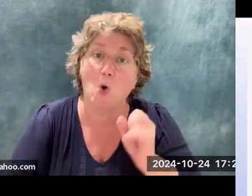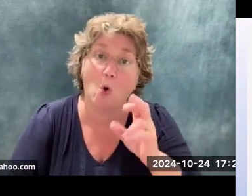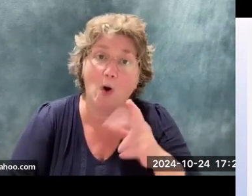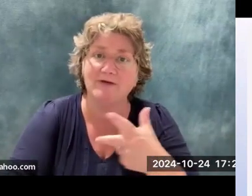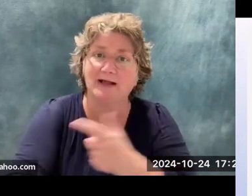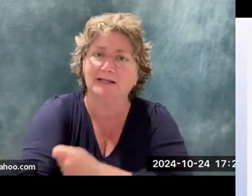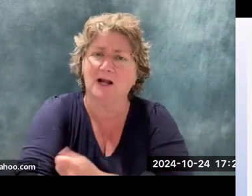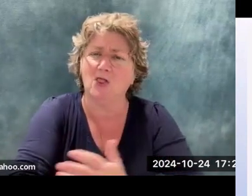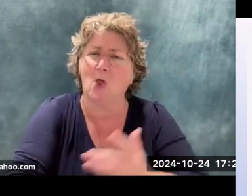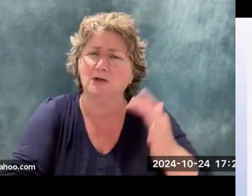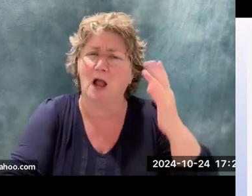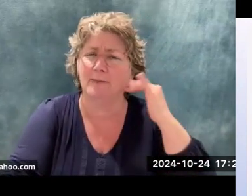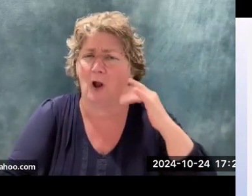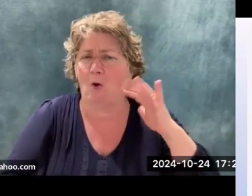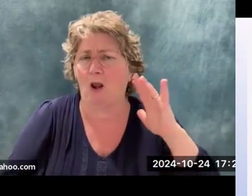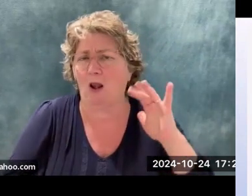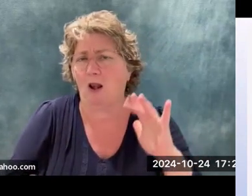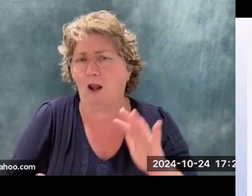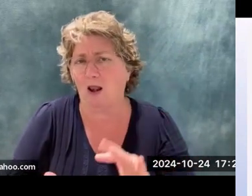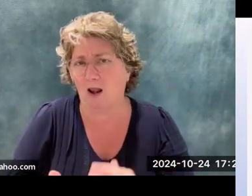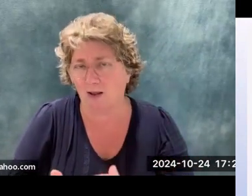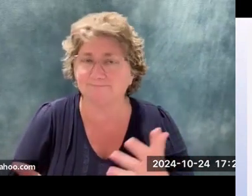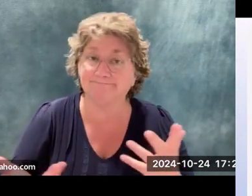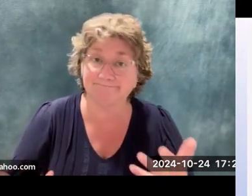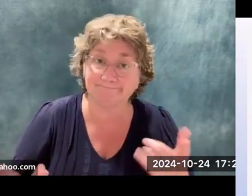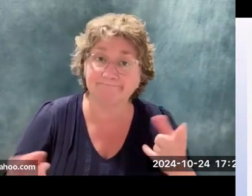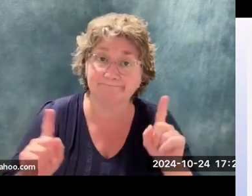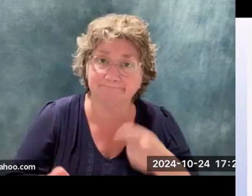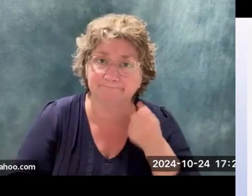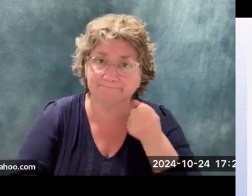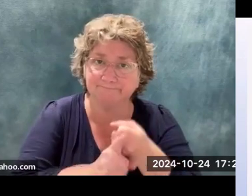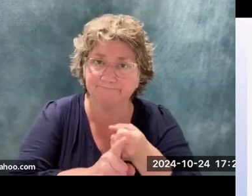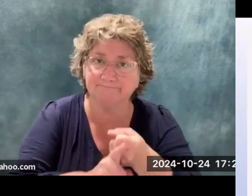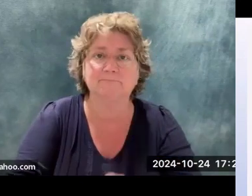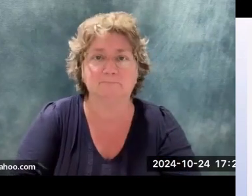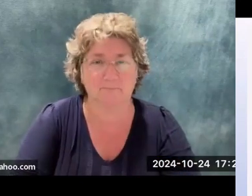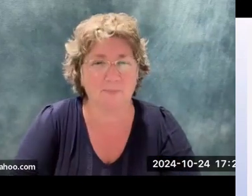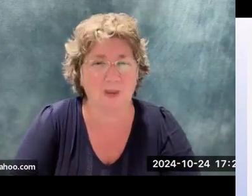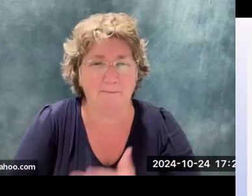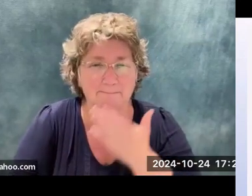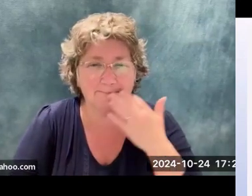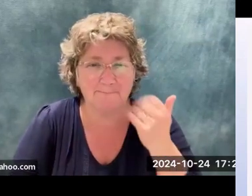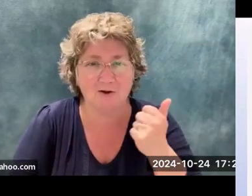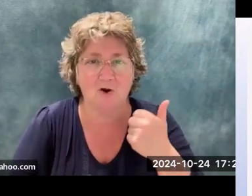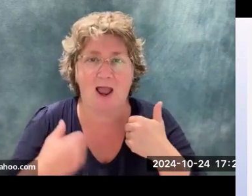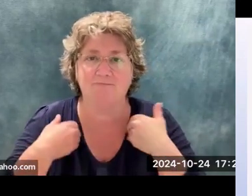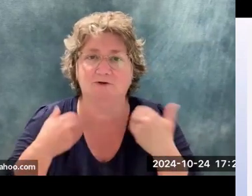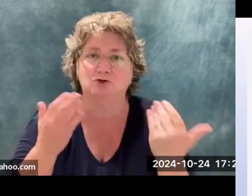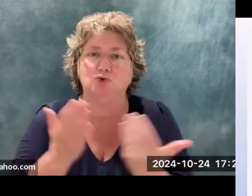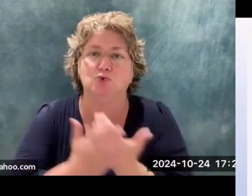And the CDC is urging up-to-date COVID-19 vaccination to protect against complications like MISC and